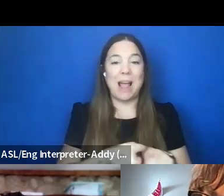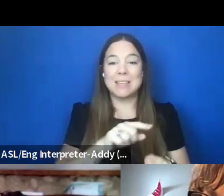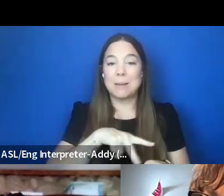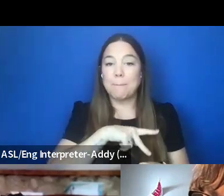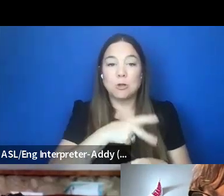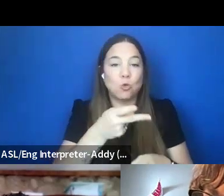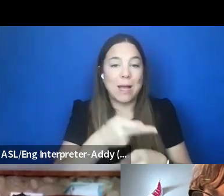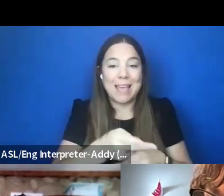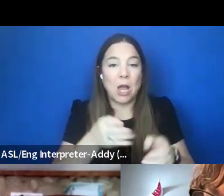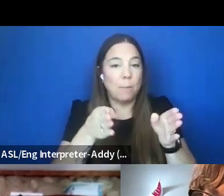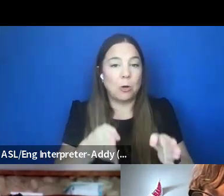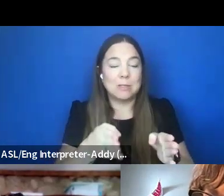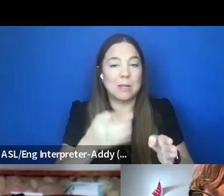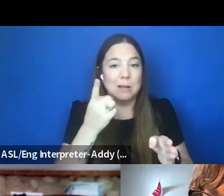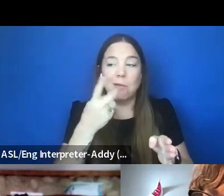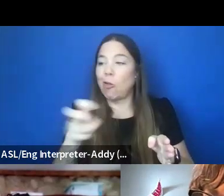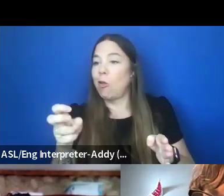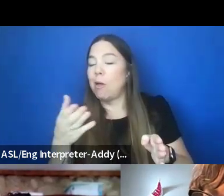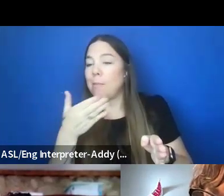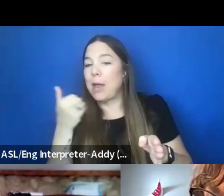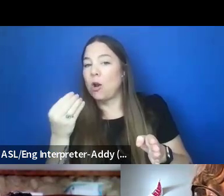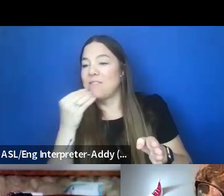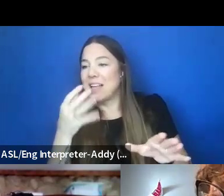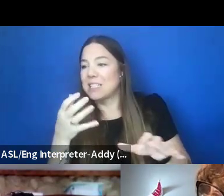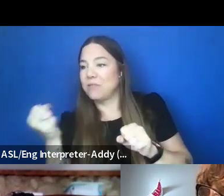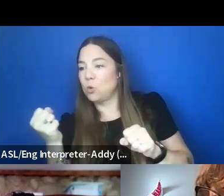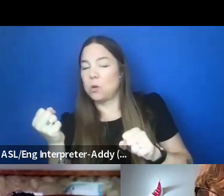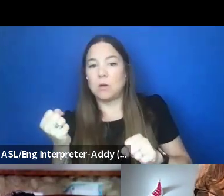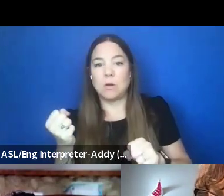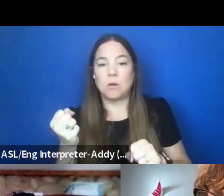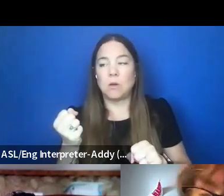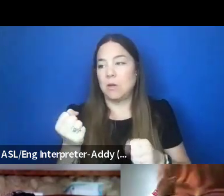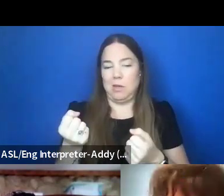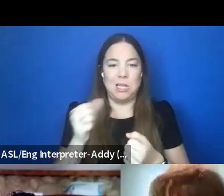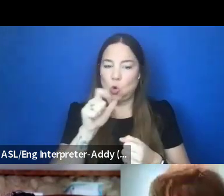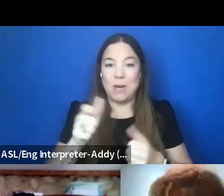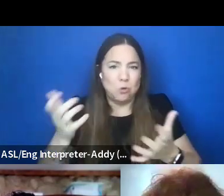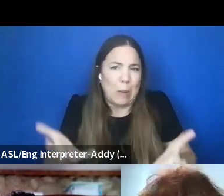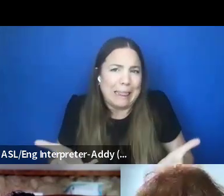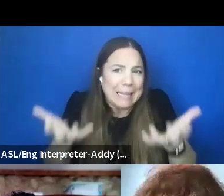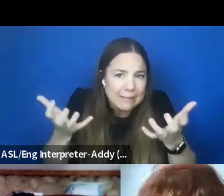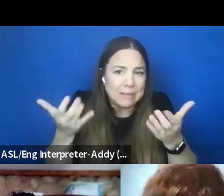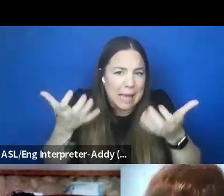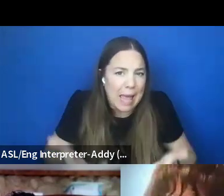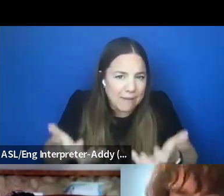Don Dew: they're not having to do Don Dew: lifting they're not having to do Don Dew: things that